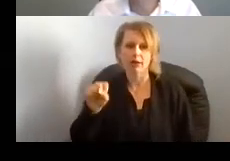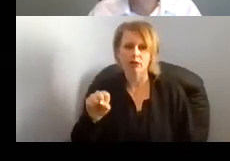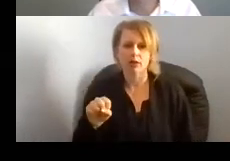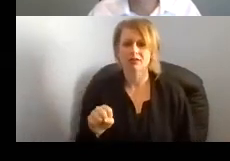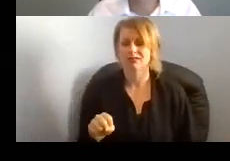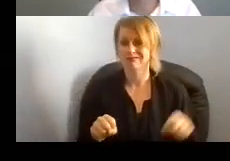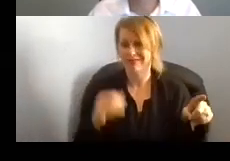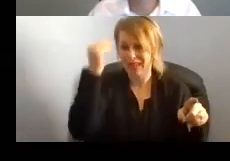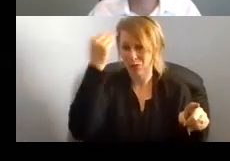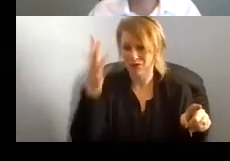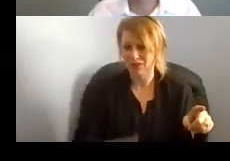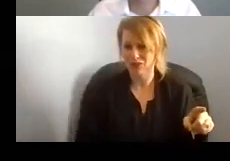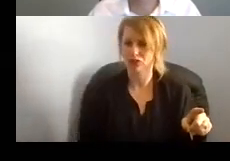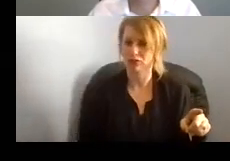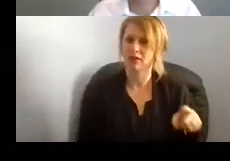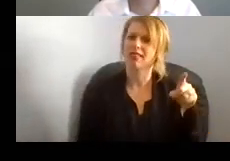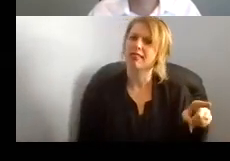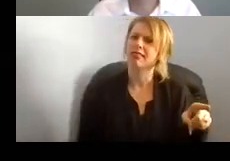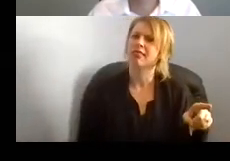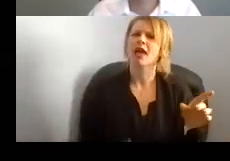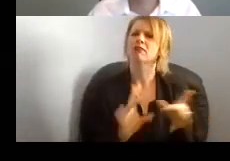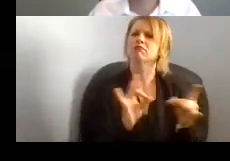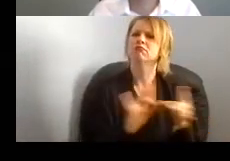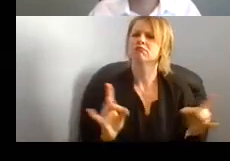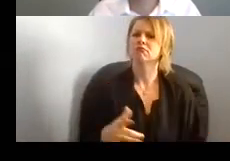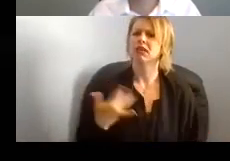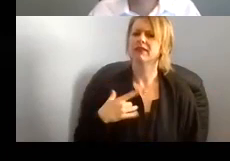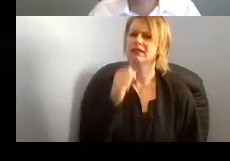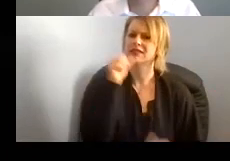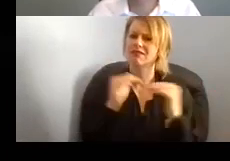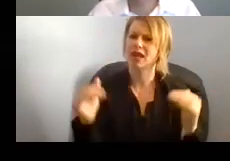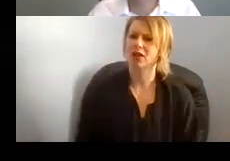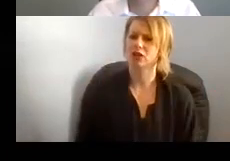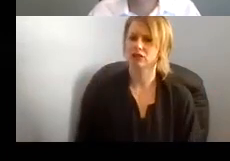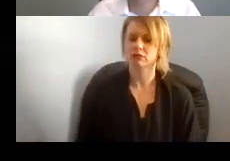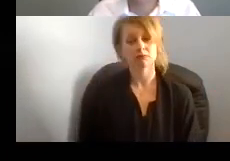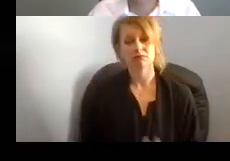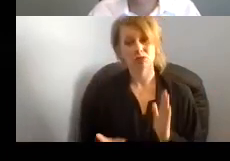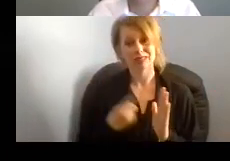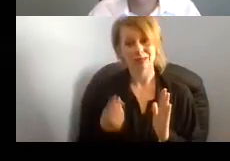just voicing that it feels unfair. And so sometimes you just need to listen to children about what’s upsetting them.